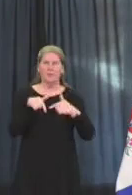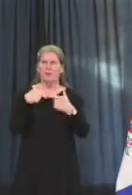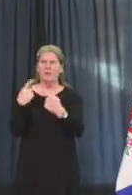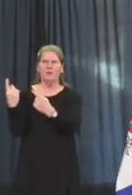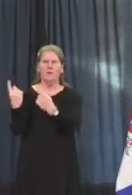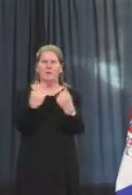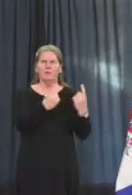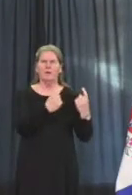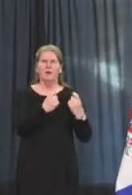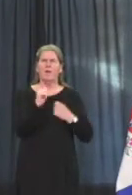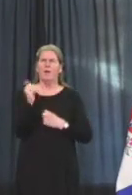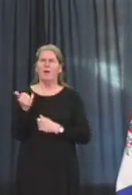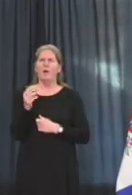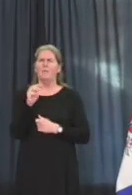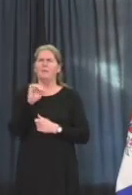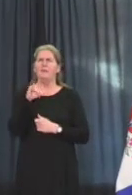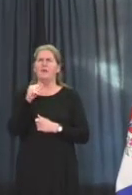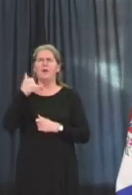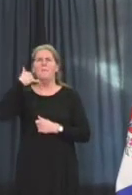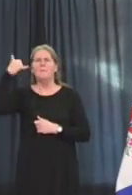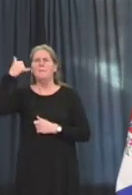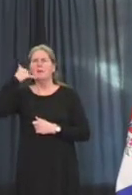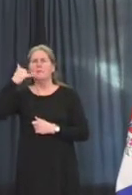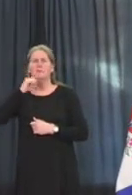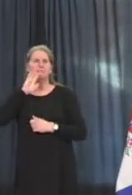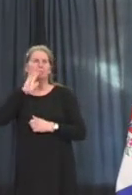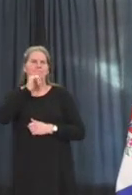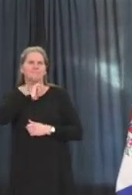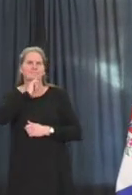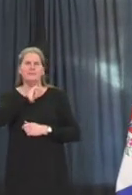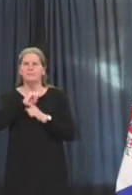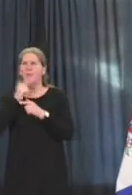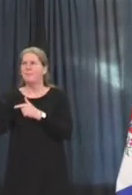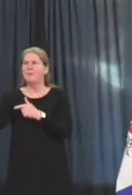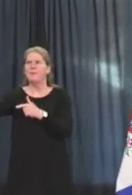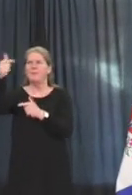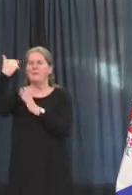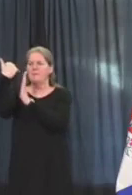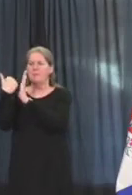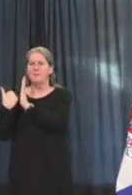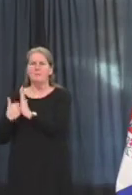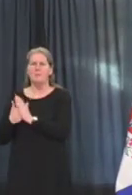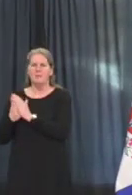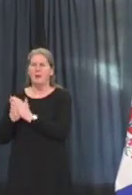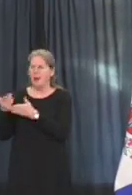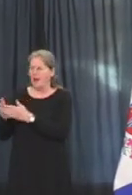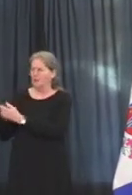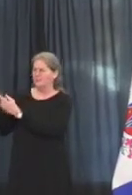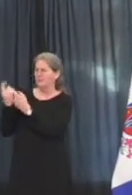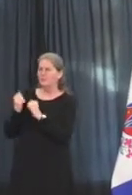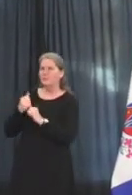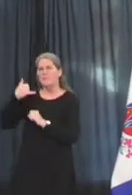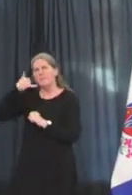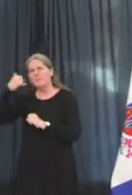INTRODUCTORY STATEMENT. ALL OF OUR MEDIA ARE ON THE PHONE. WE WILL CALL YOU OUT THROUGH ROLL CALL AND GIVE YOU AN OPPORTUNITY TO ASK YOUR